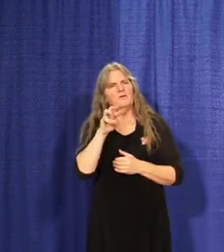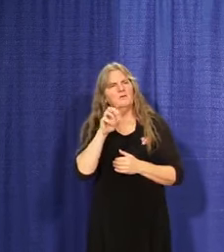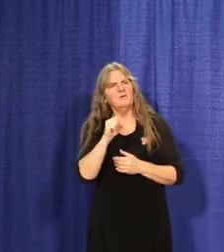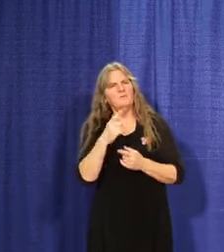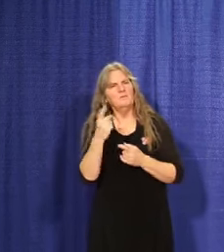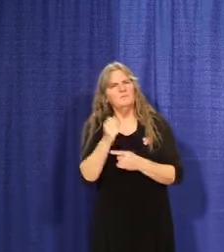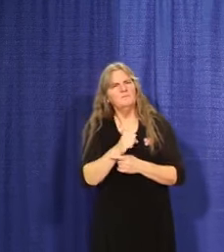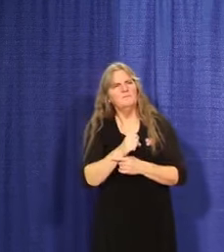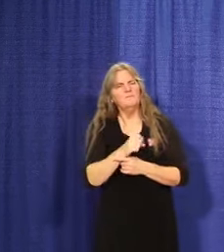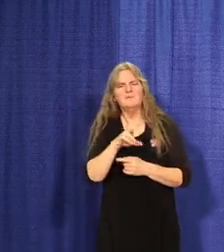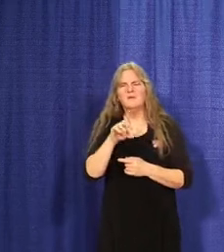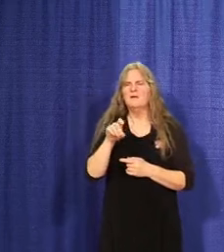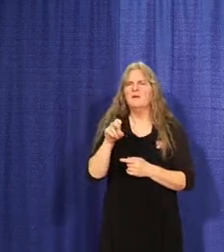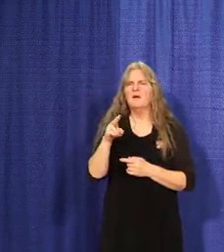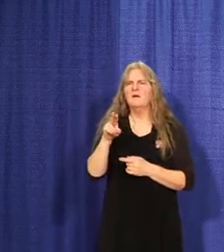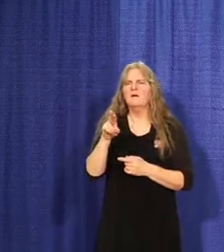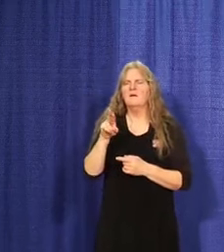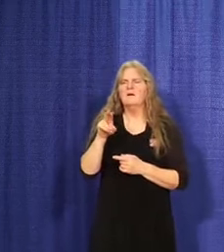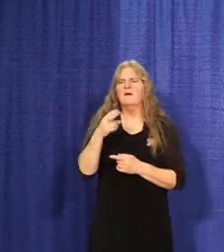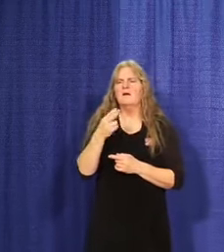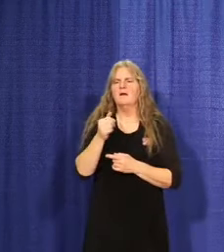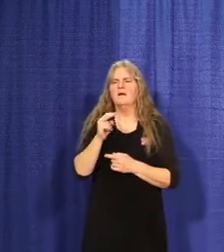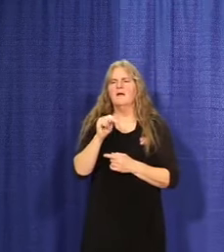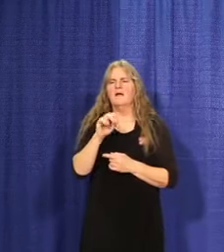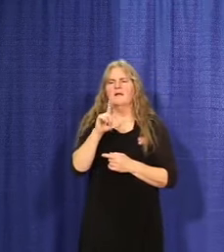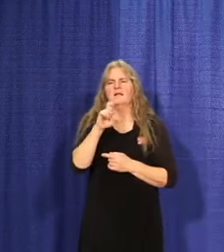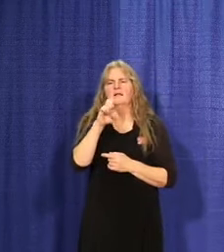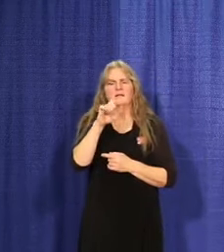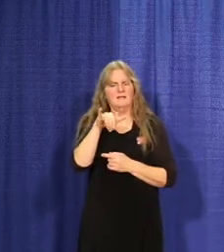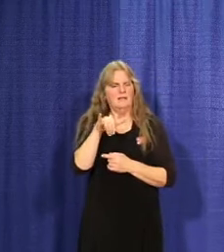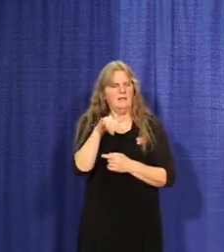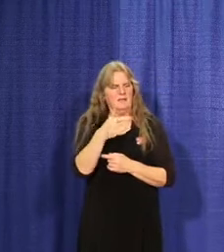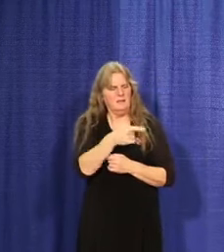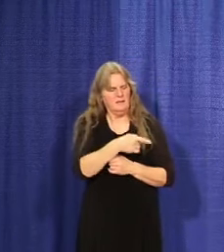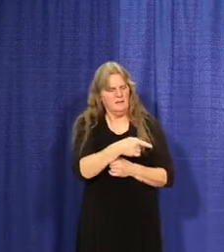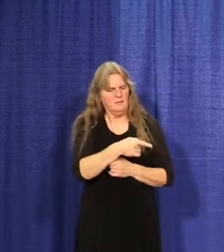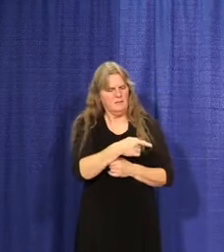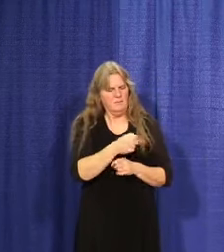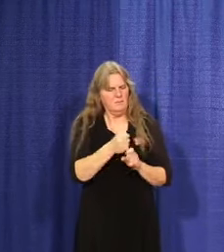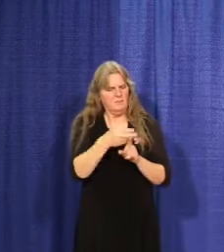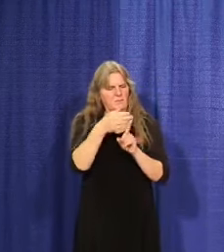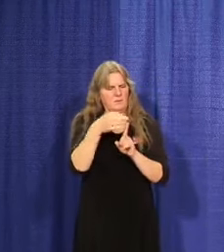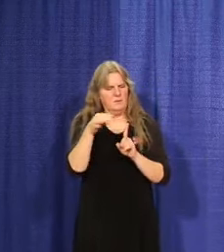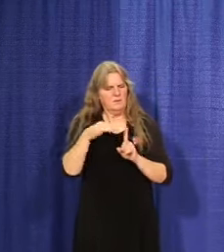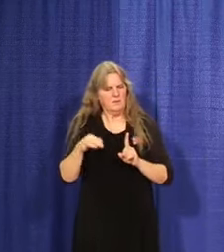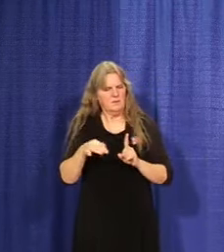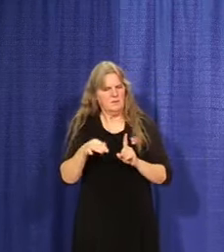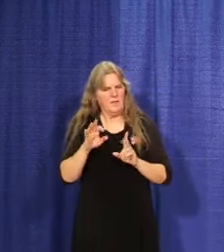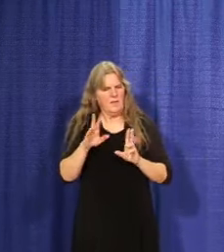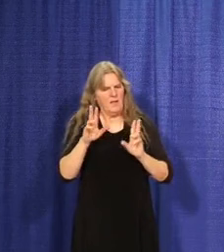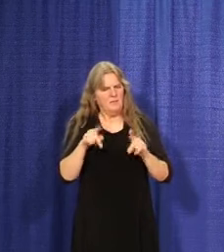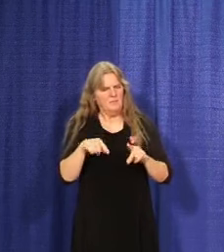wondering if you could provide any details on the journey this person took to get tested. I imagine a lot of people are